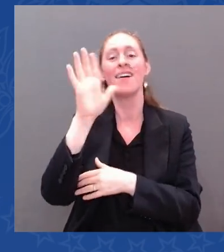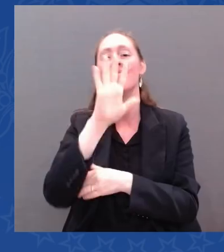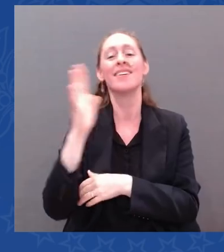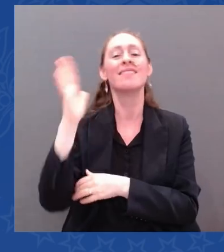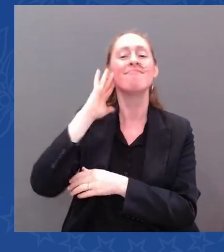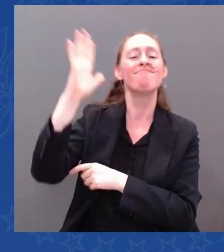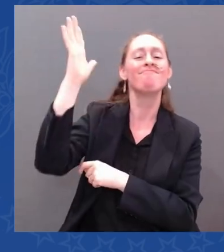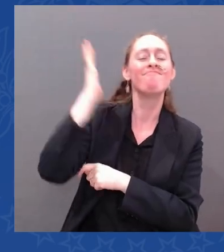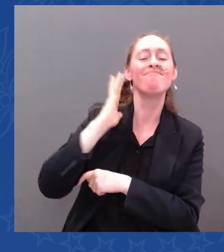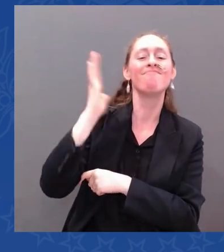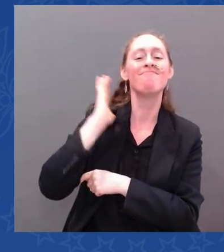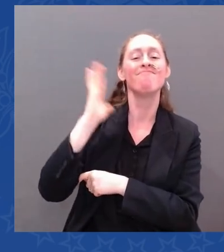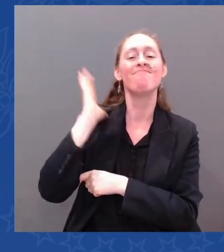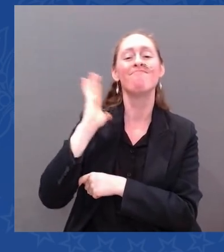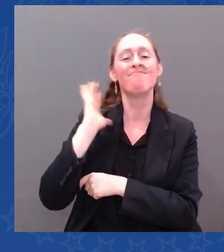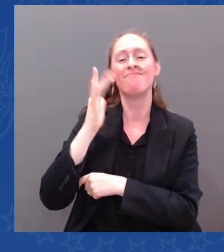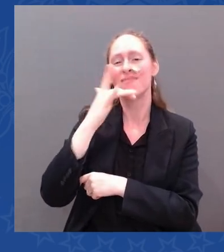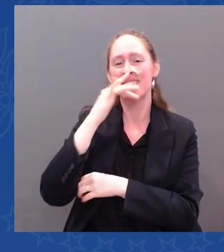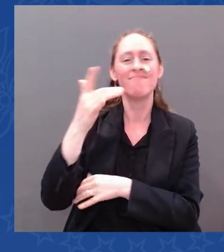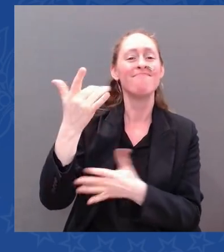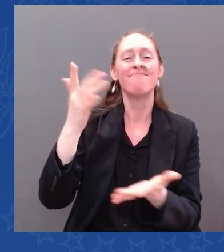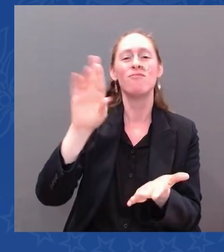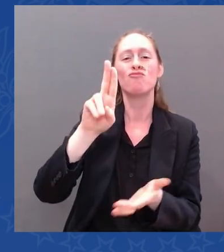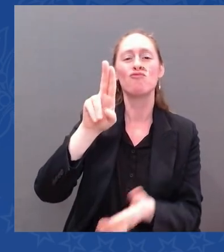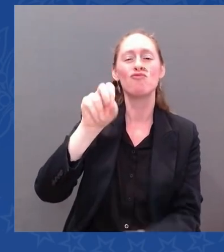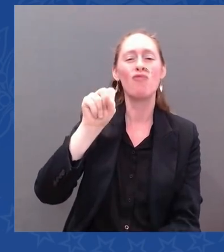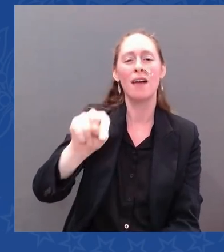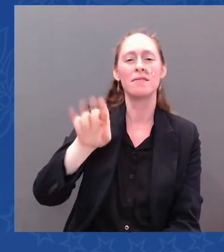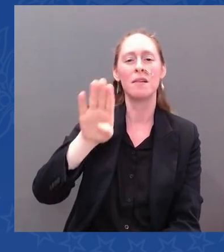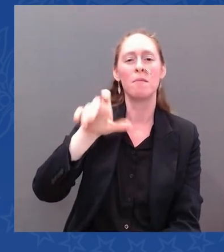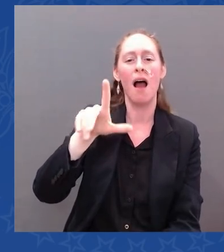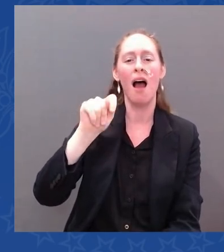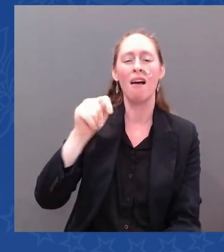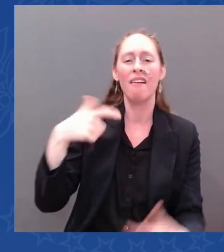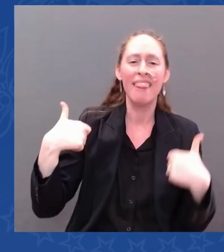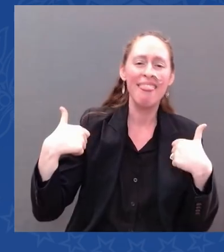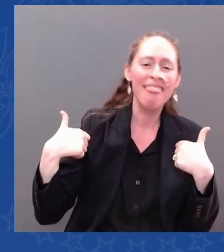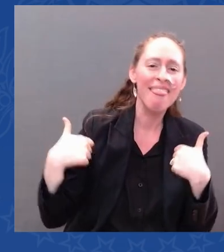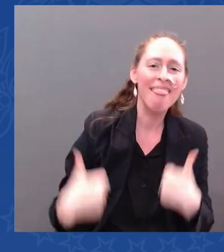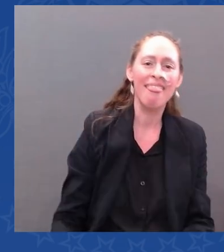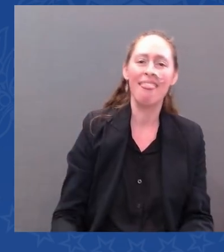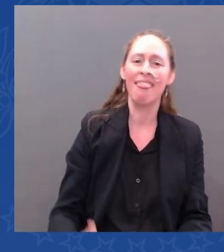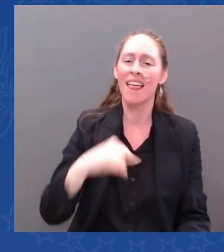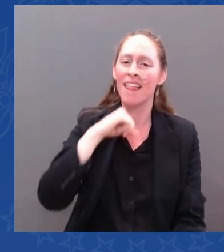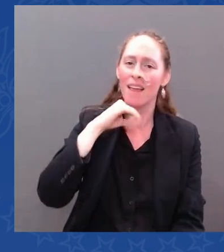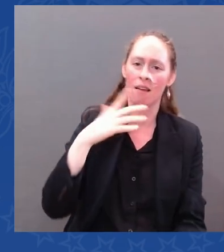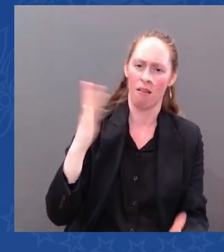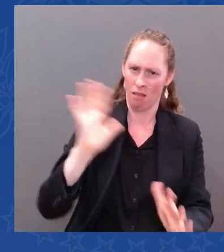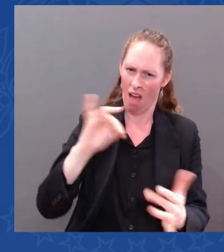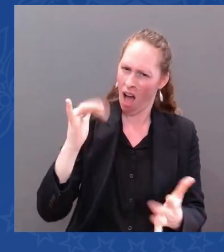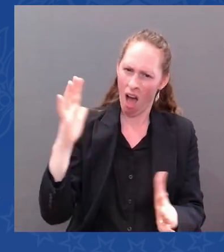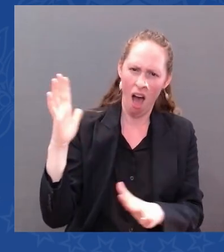in the Middle Atlantics -- excuse me, in the Midwest. And to invest in America itself --